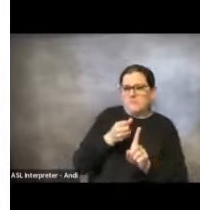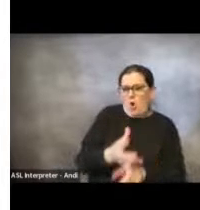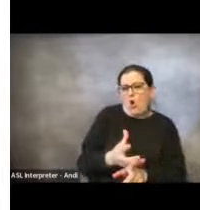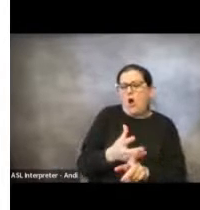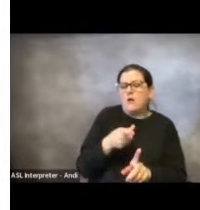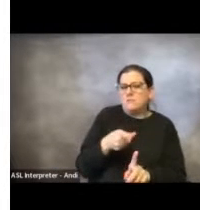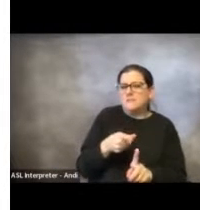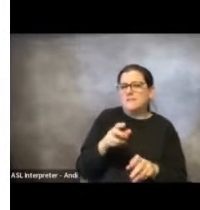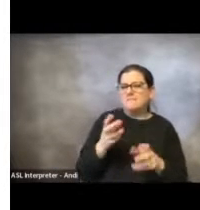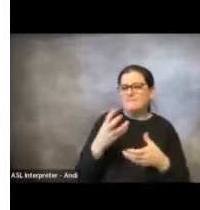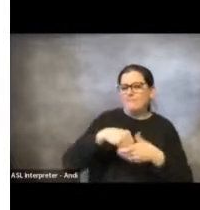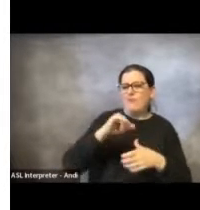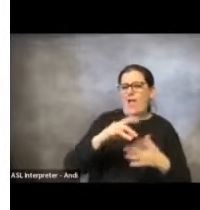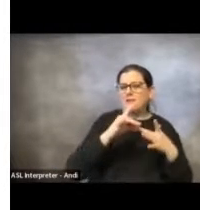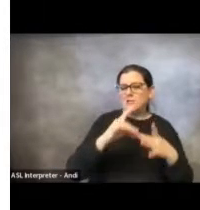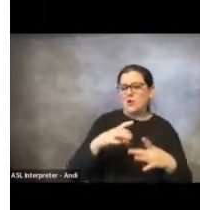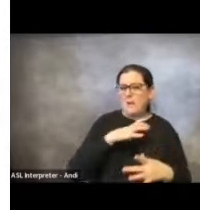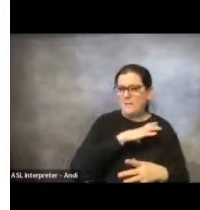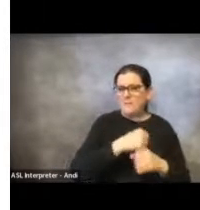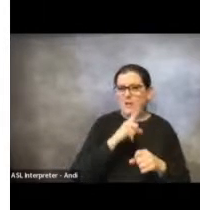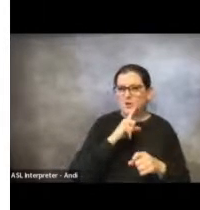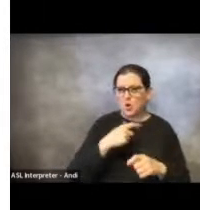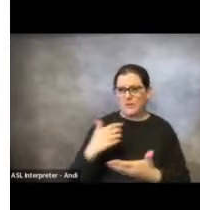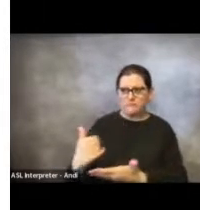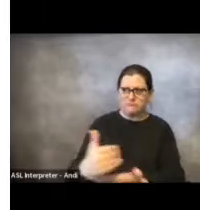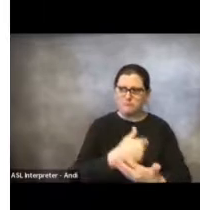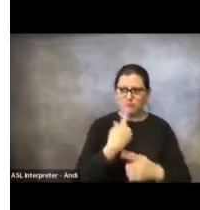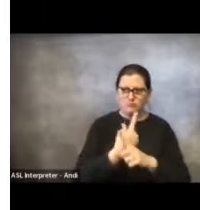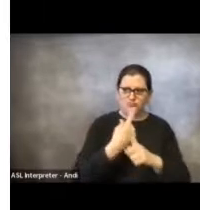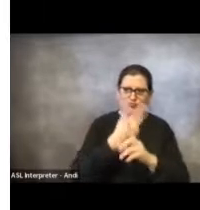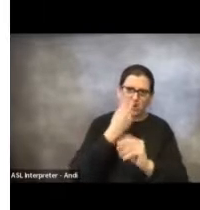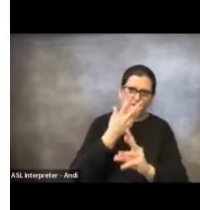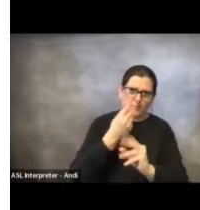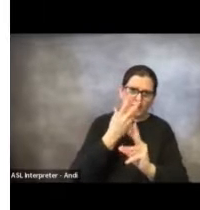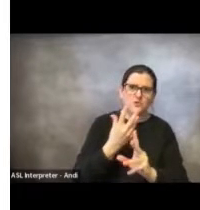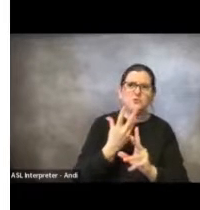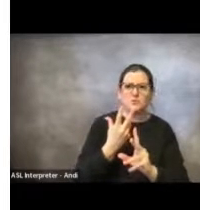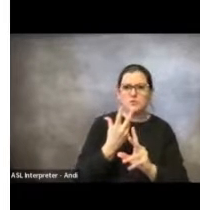us make sure that we're gathering what we need in order to show that our outcomes.